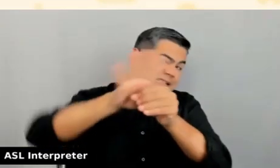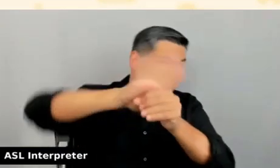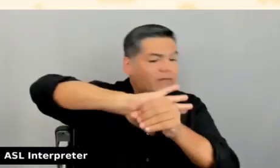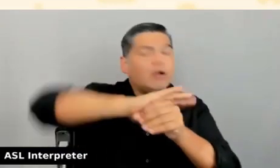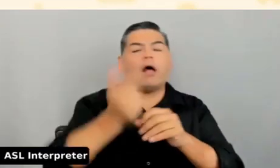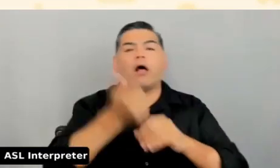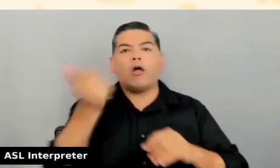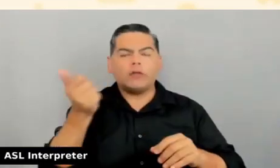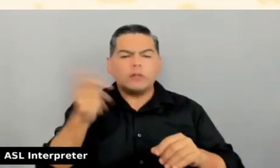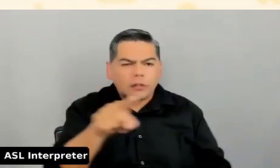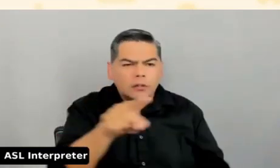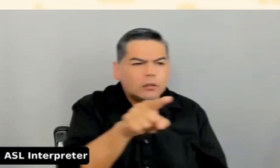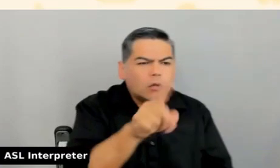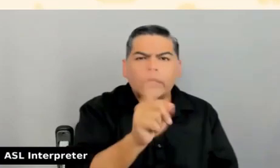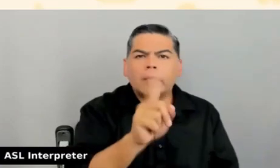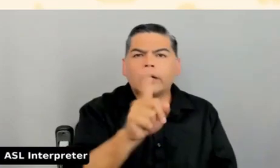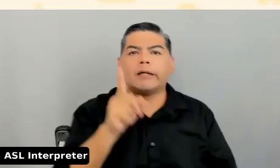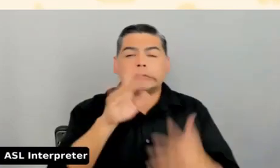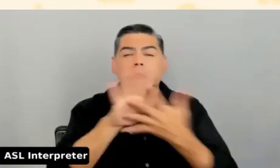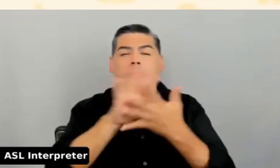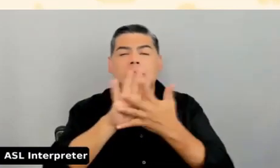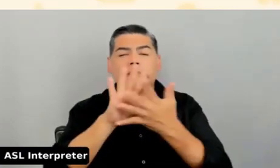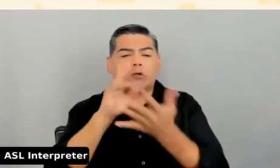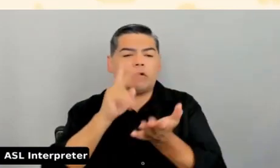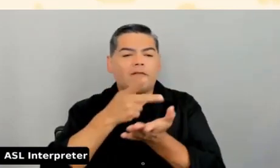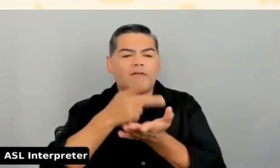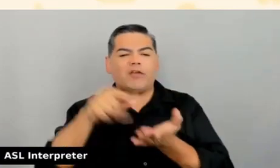then that would obscure the element and it would fail this criteria.